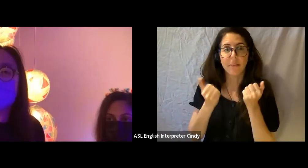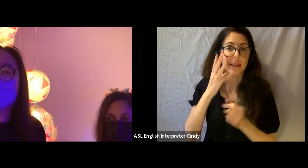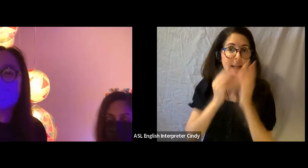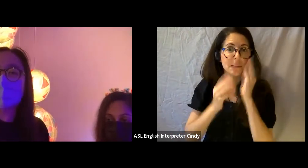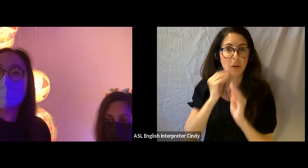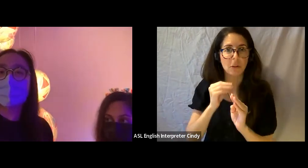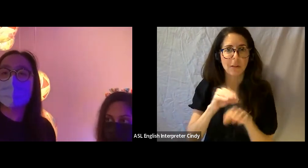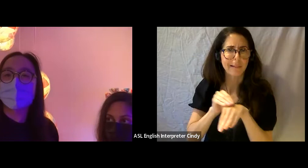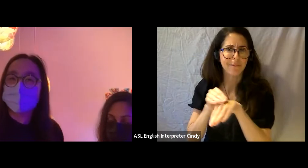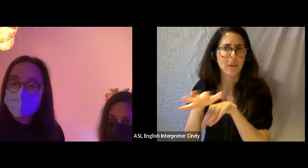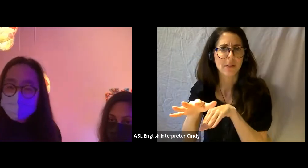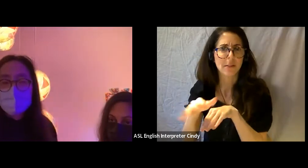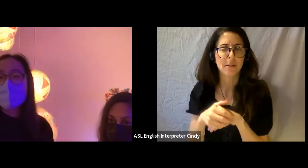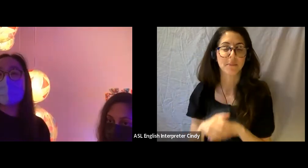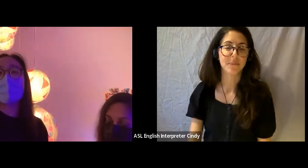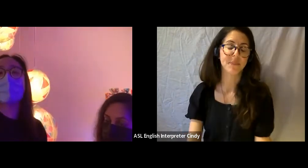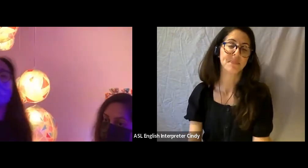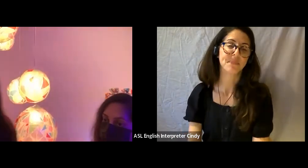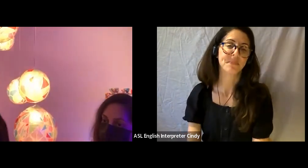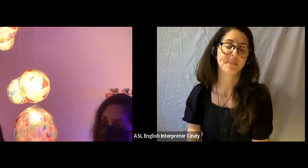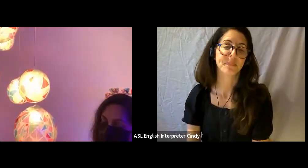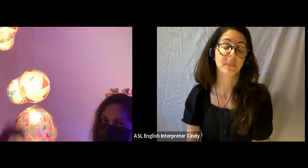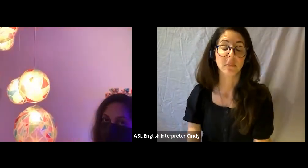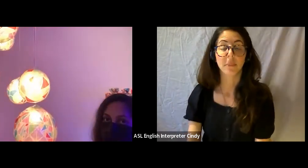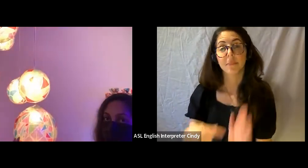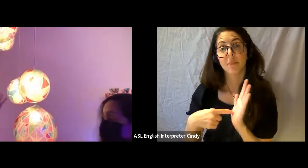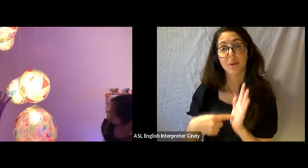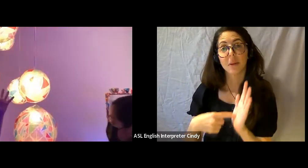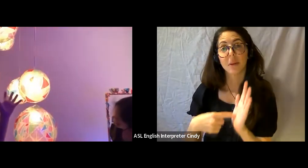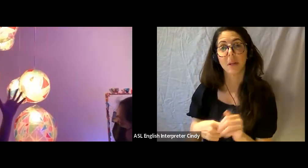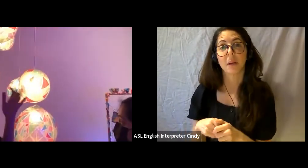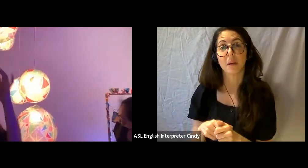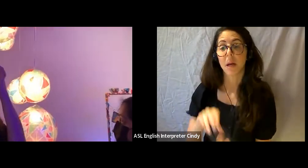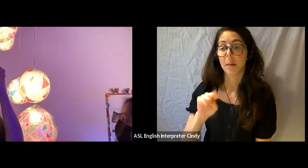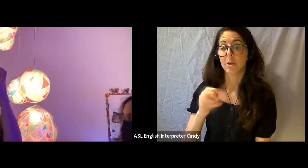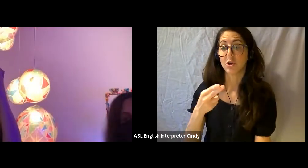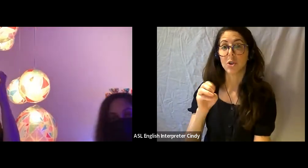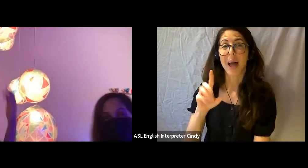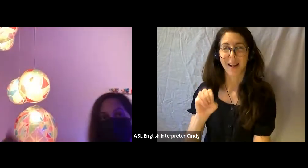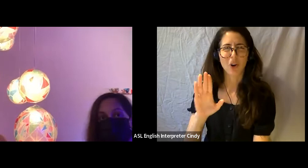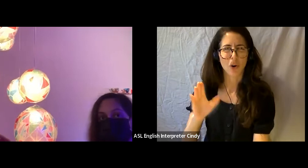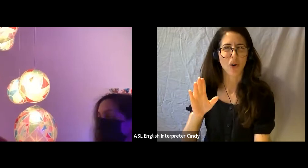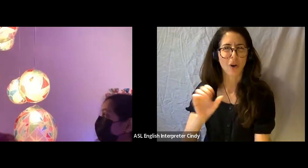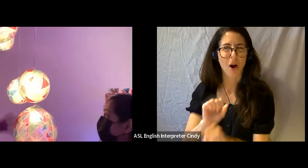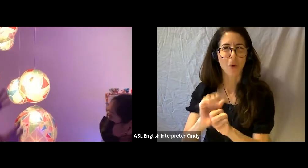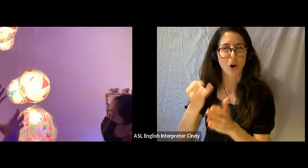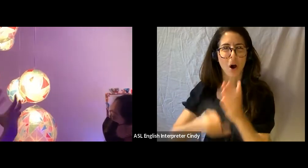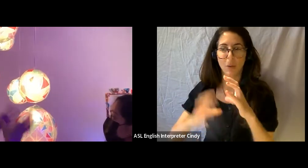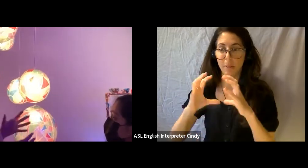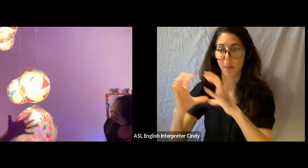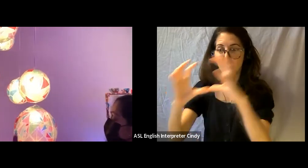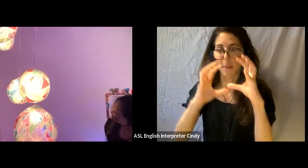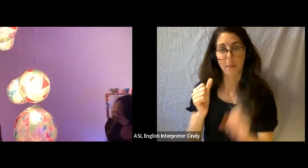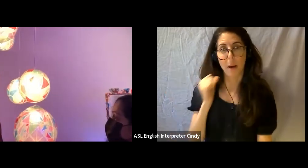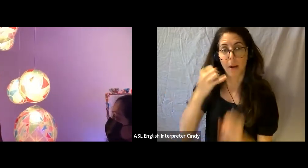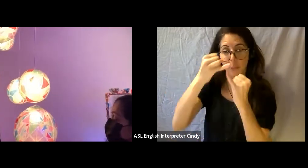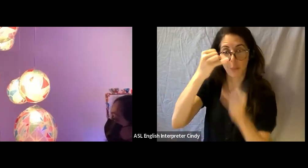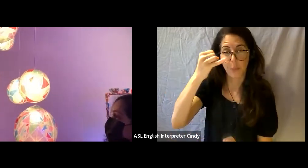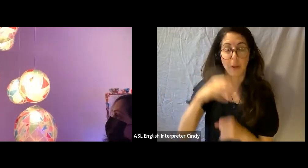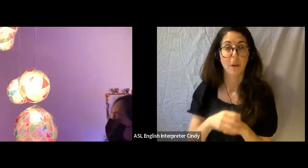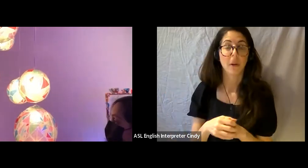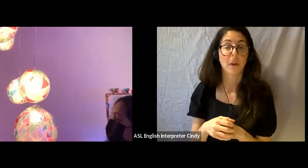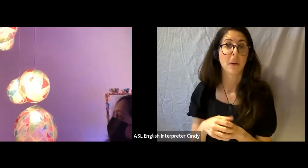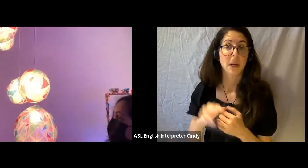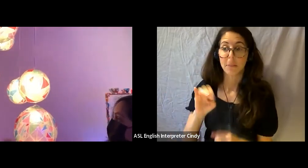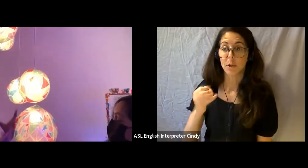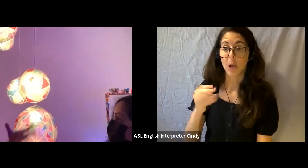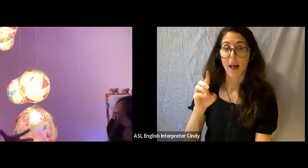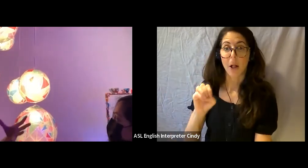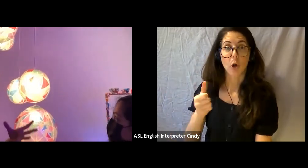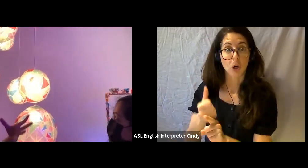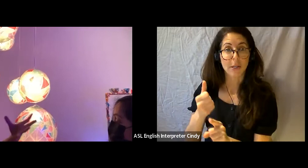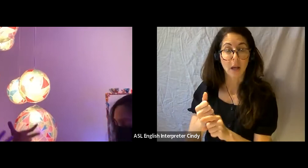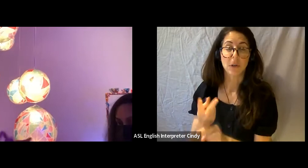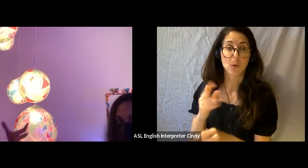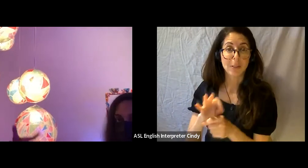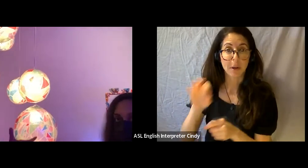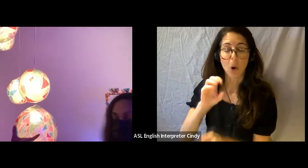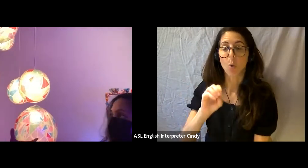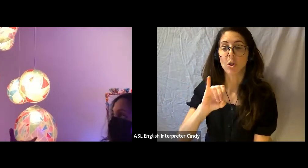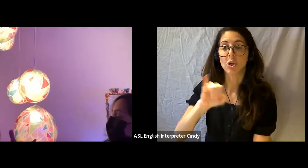it might be for instance, with Michel Dumont’s work, be about Michel a ojibwe, as a two spirit ojibwe disabiled artist